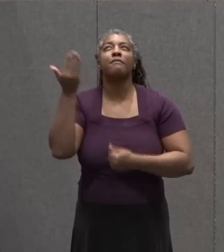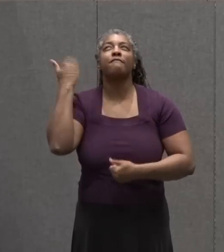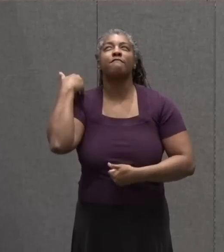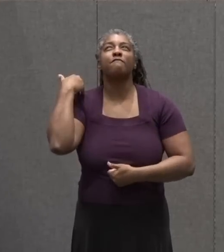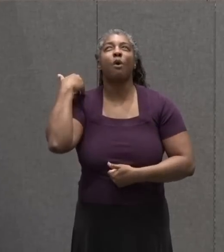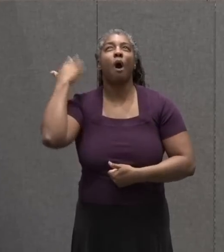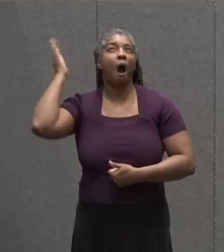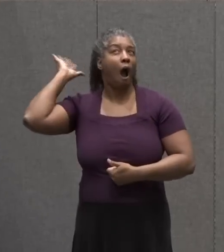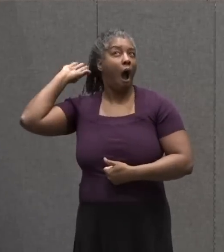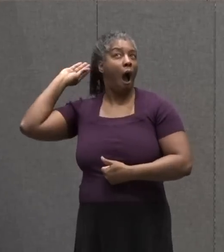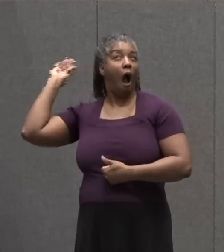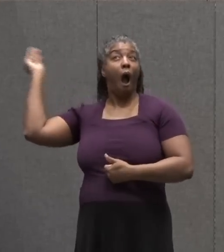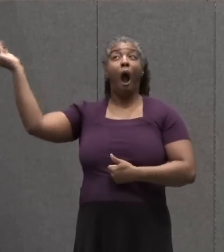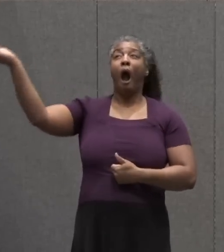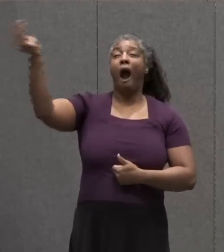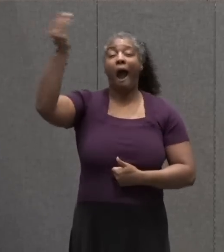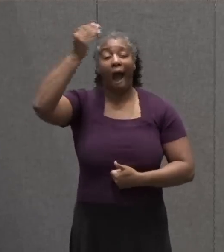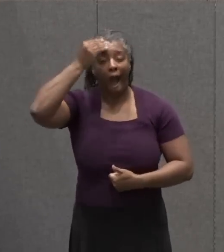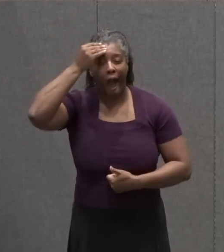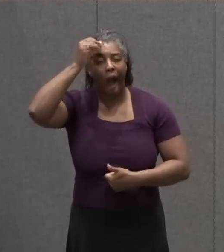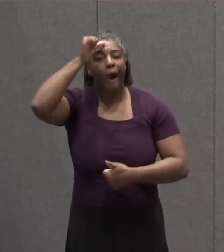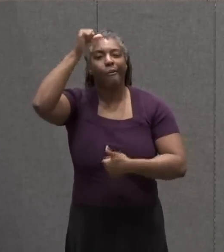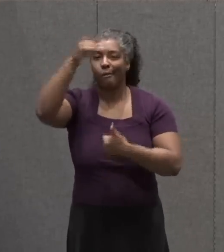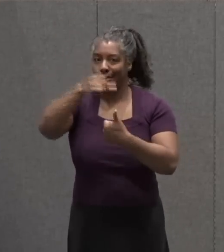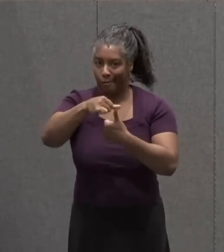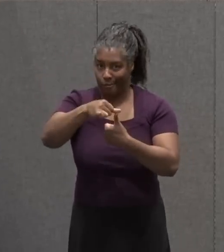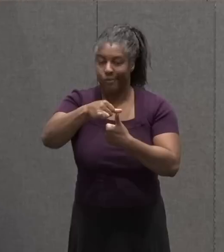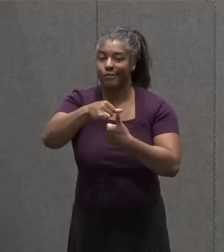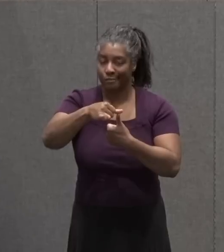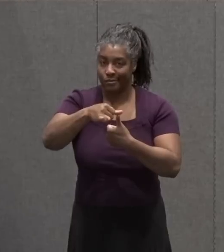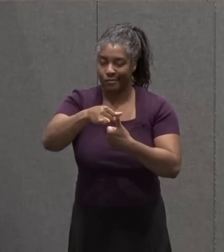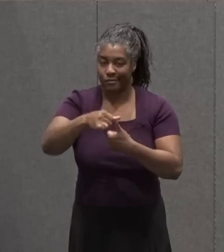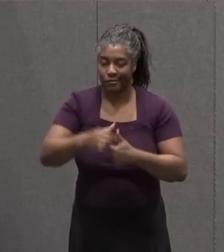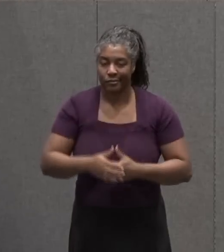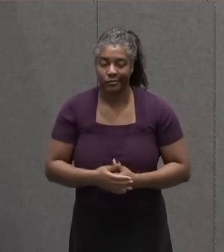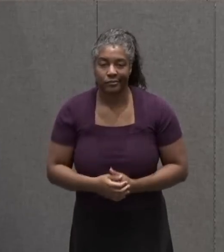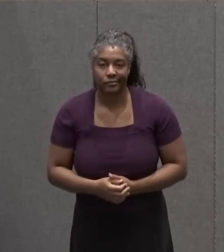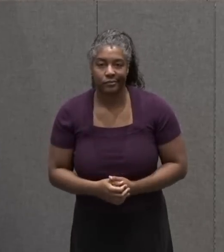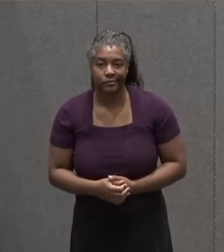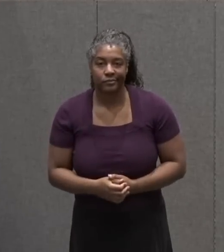and you need to use your remember power to remember what you need to do.